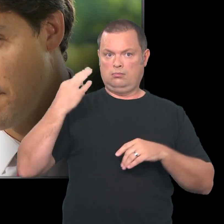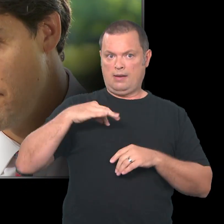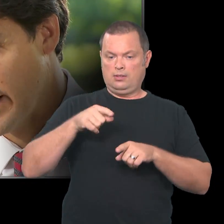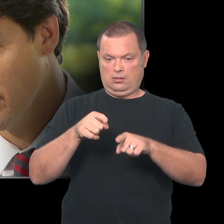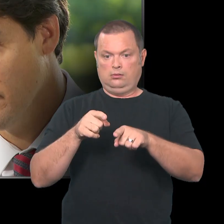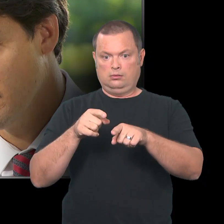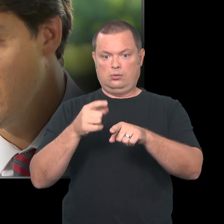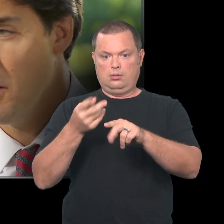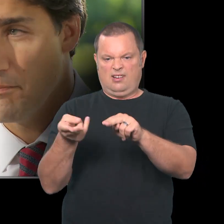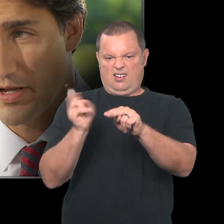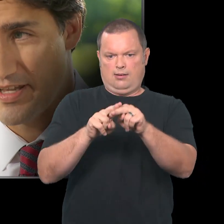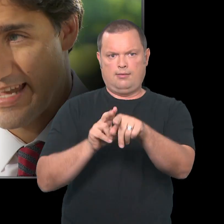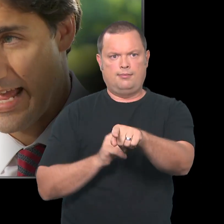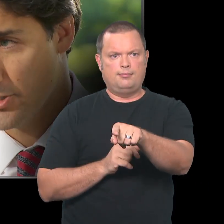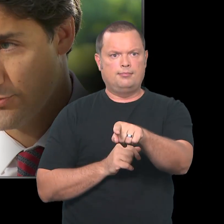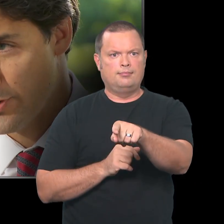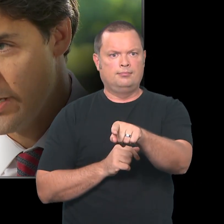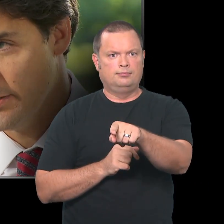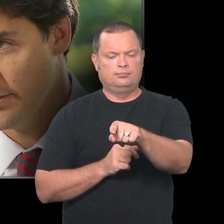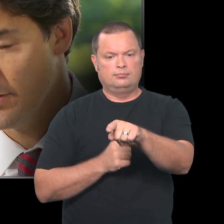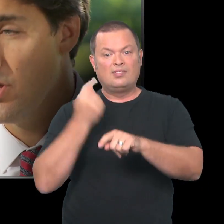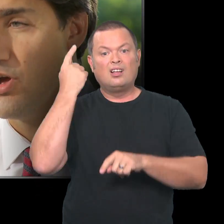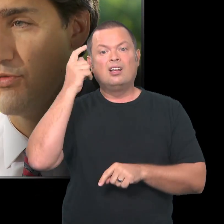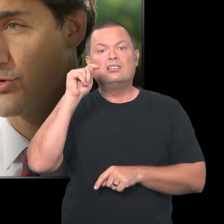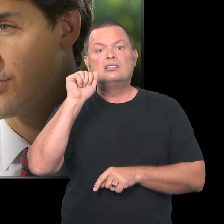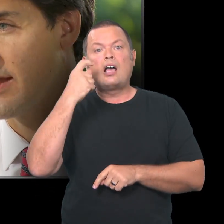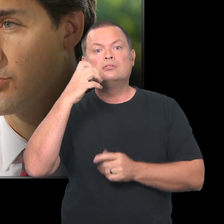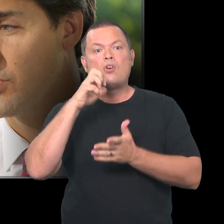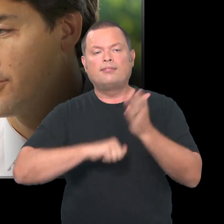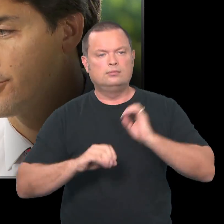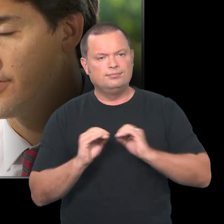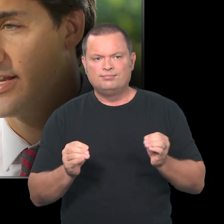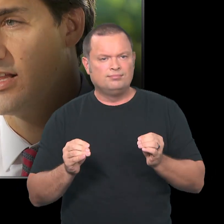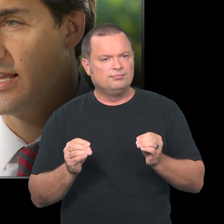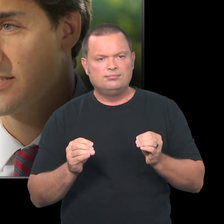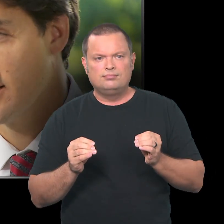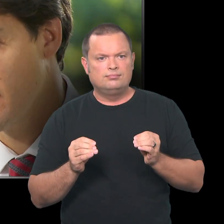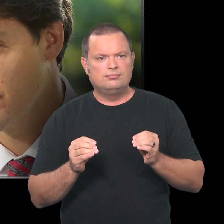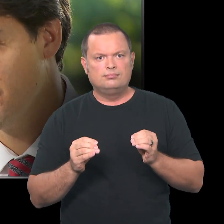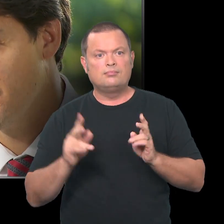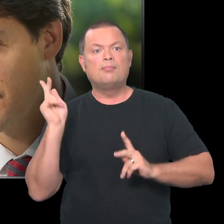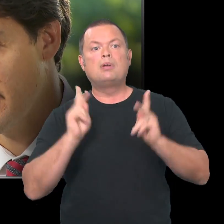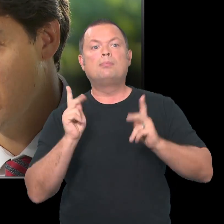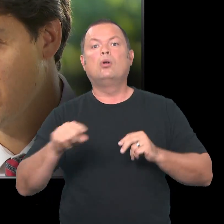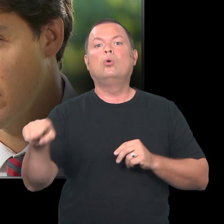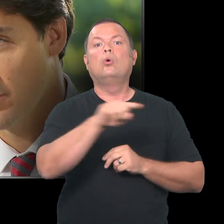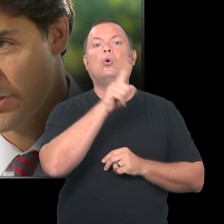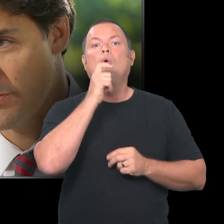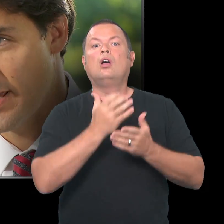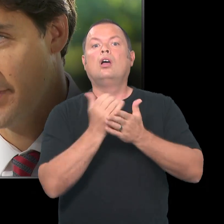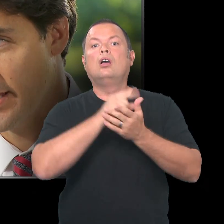We would make it so that the child benefit cheques are bigger, but tax-free, for everyone